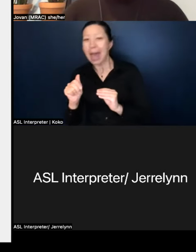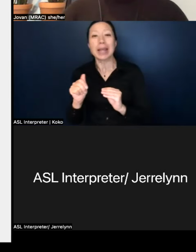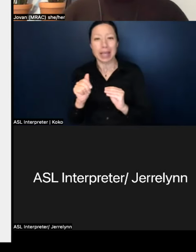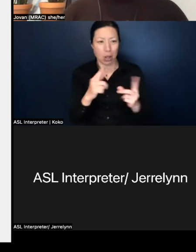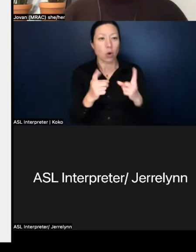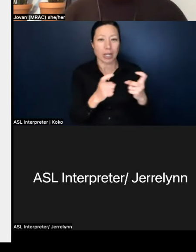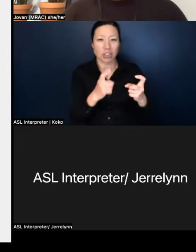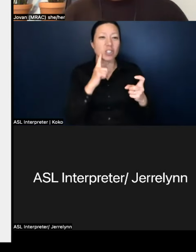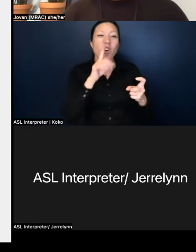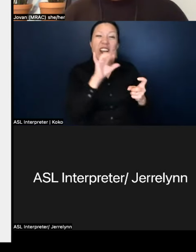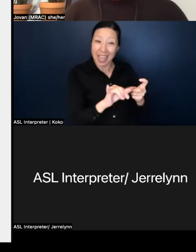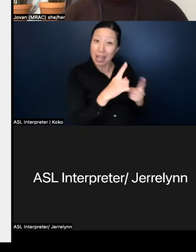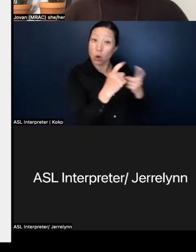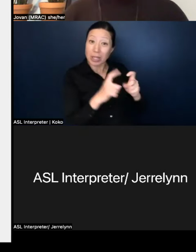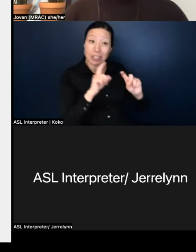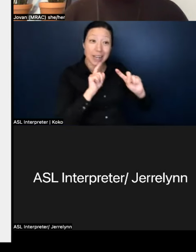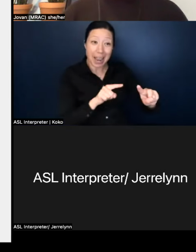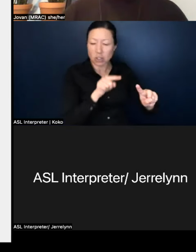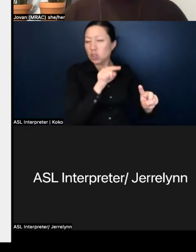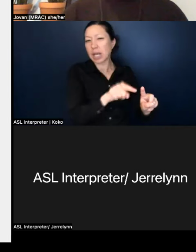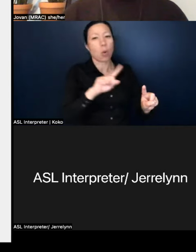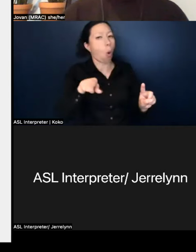There will be no presentation during that Q and A.